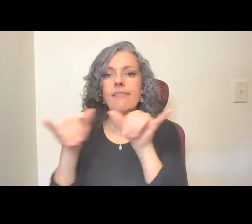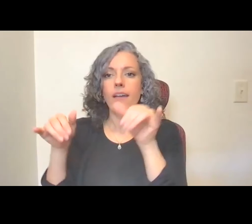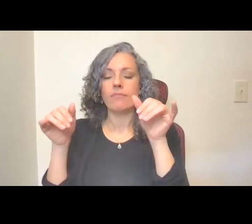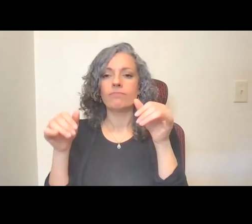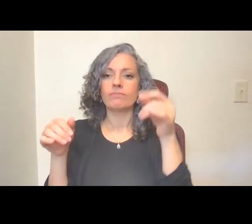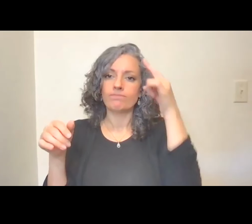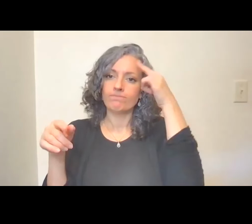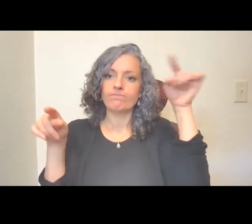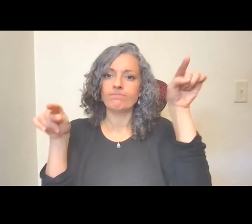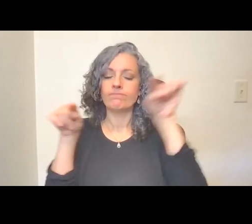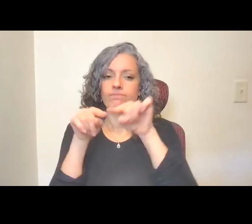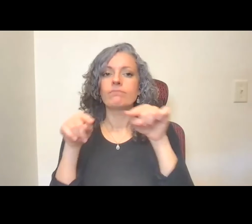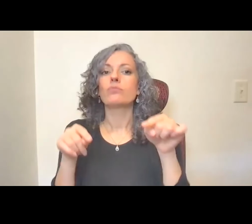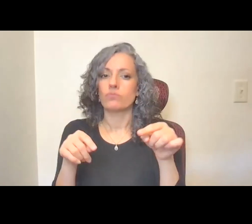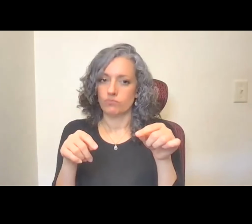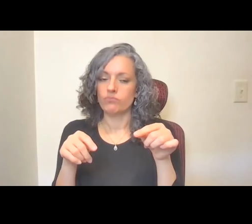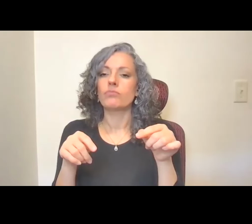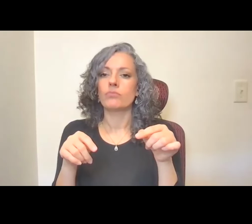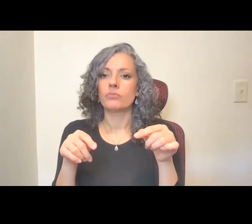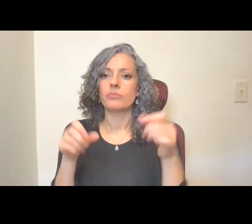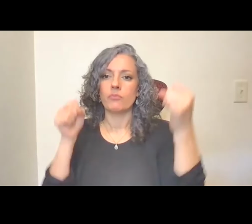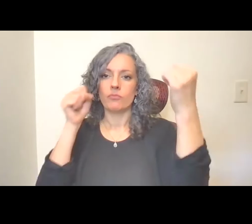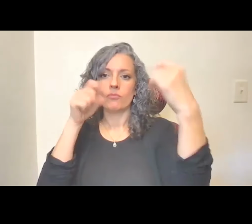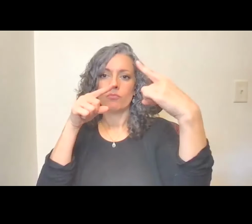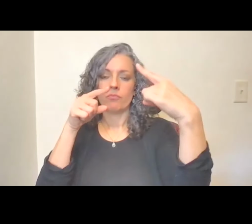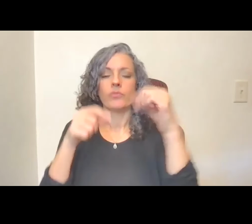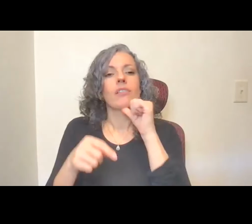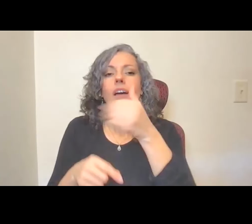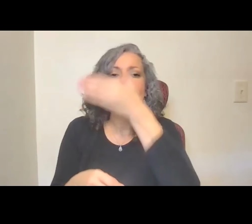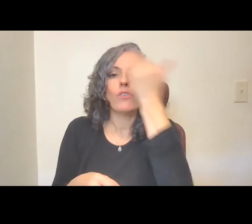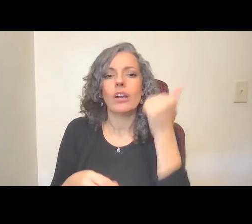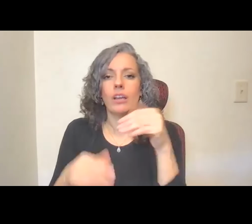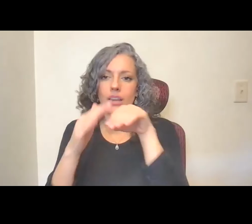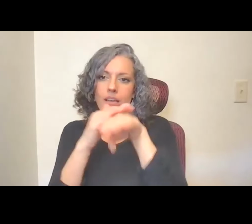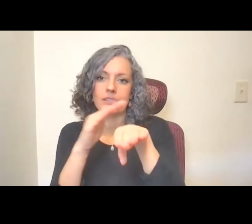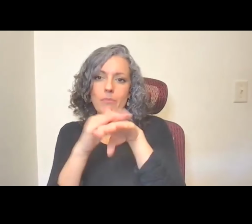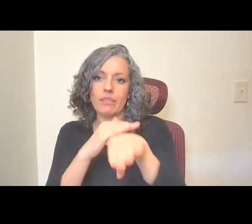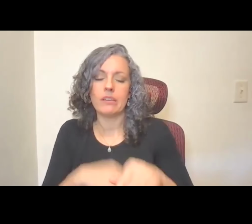designer who comes to the team does not forget about accessibility. And then in the end it